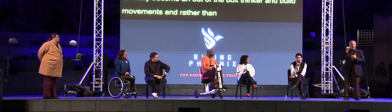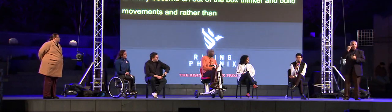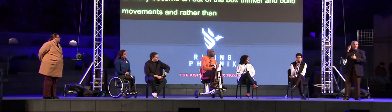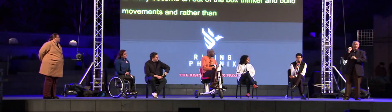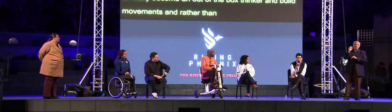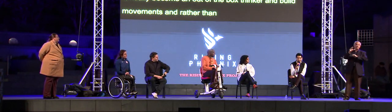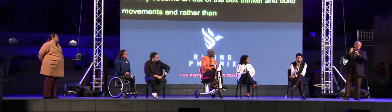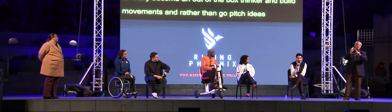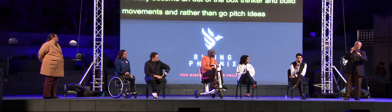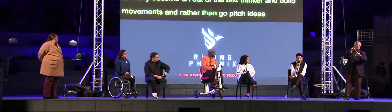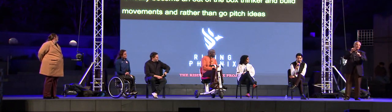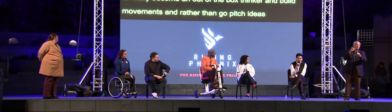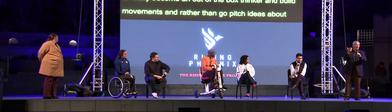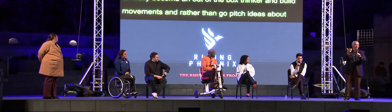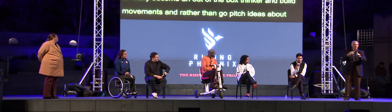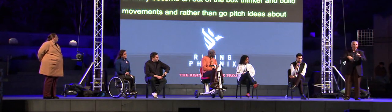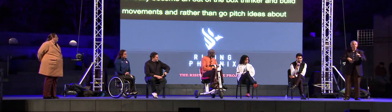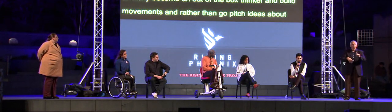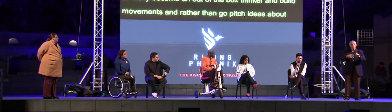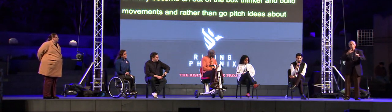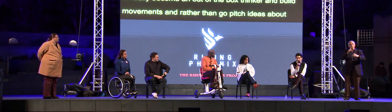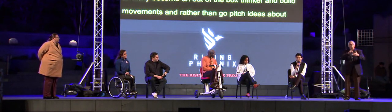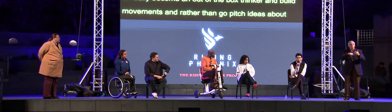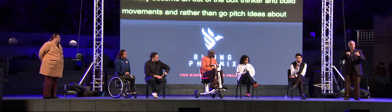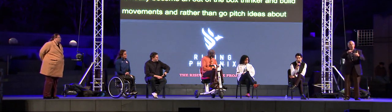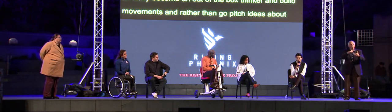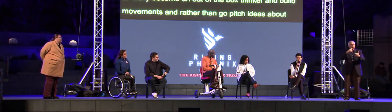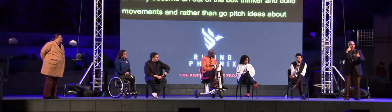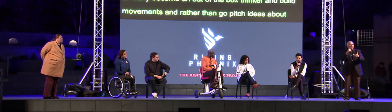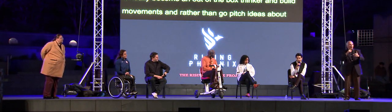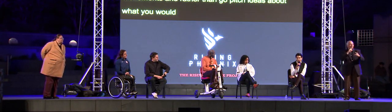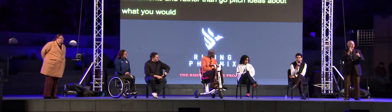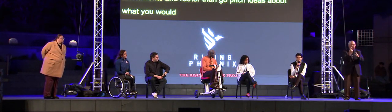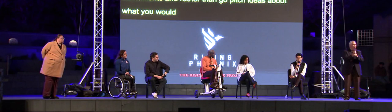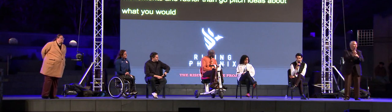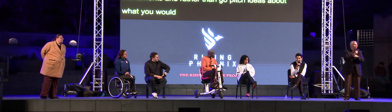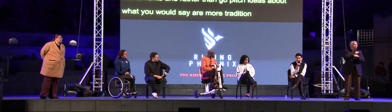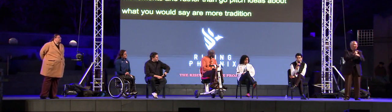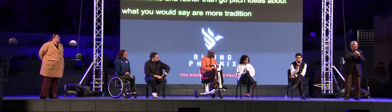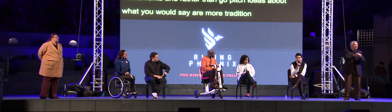about what you would say are more traditional or transactional sponsorships